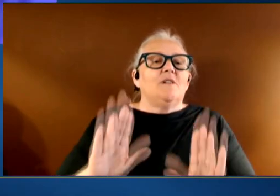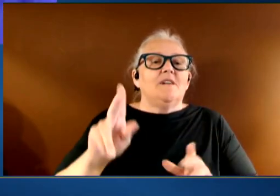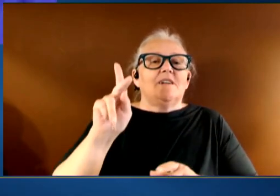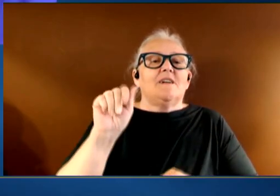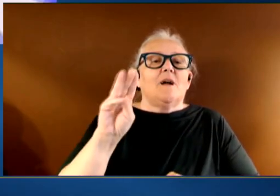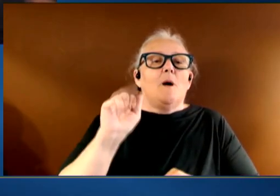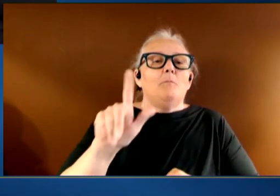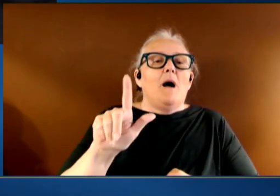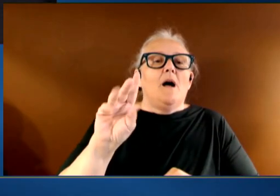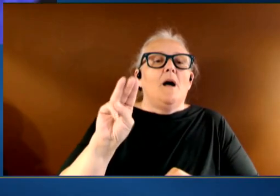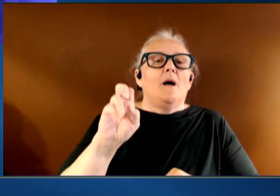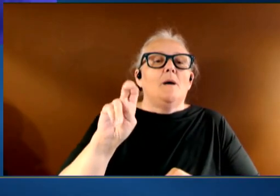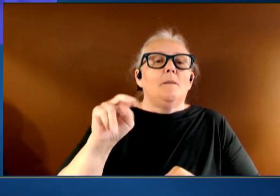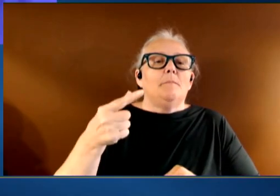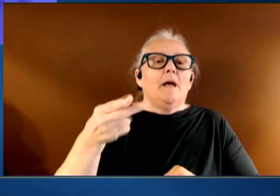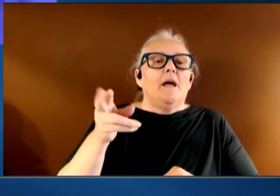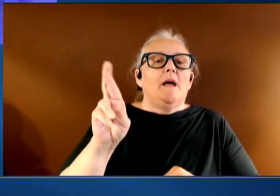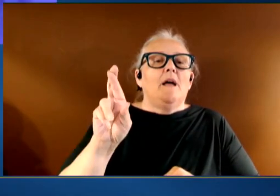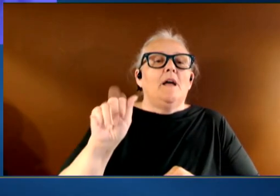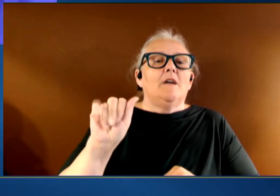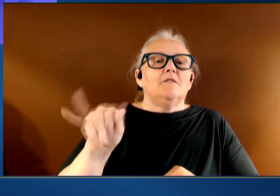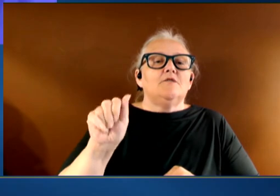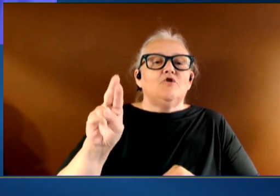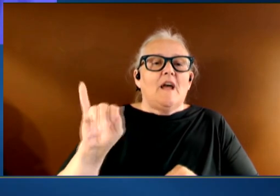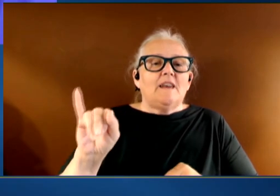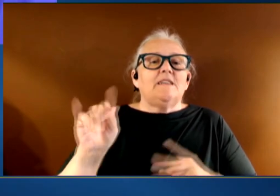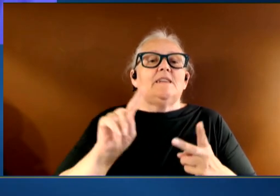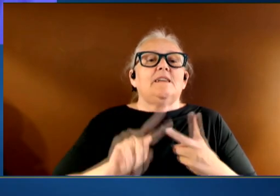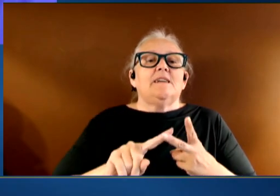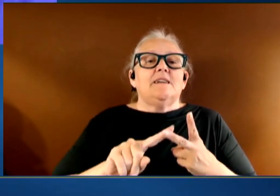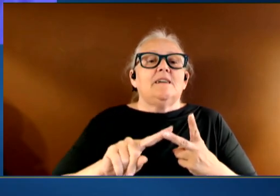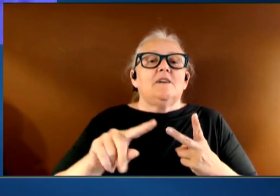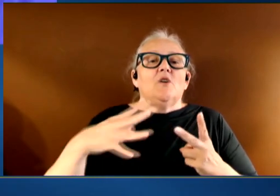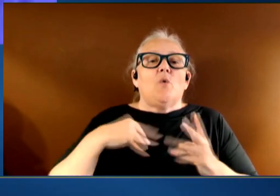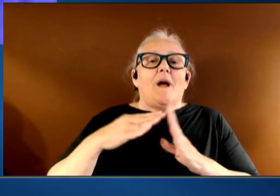Assistant Director of Cancer Innovation and Public Health at the White House Office of Science and